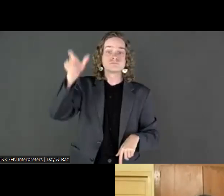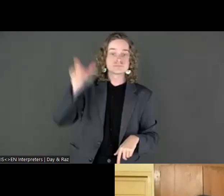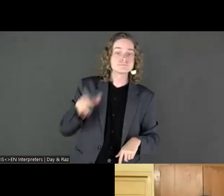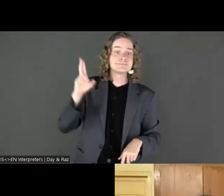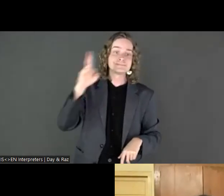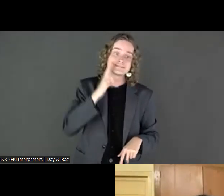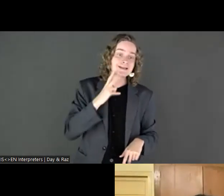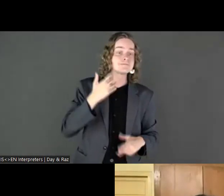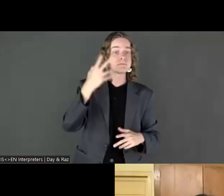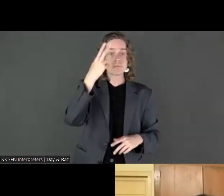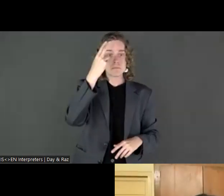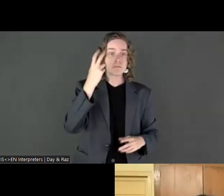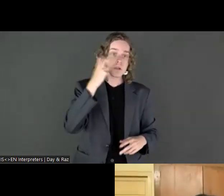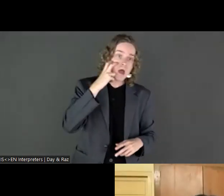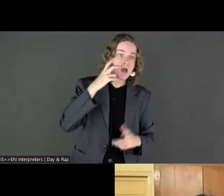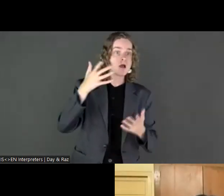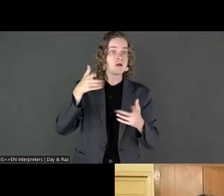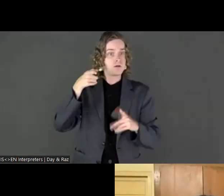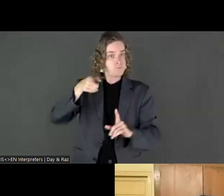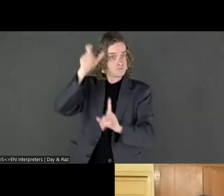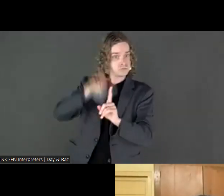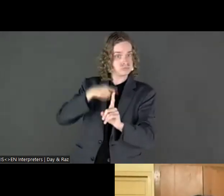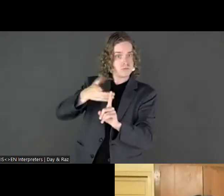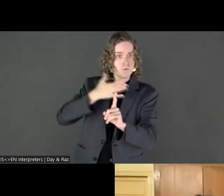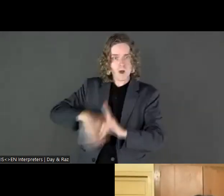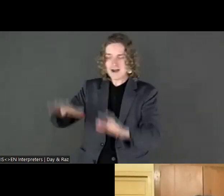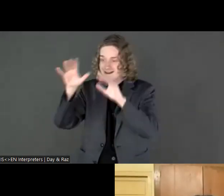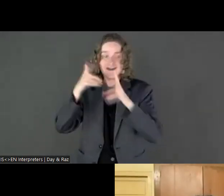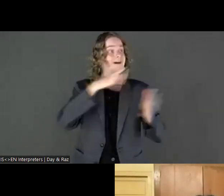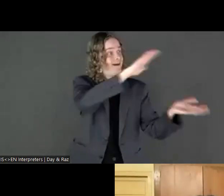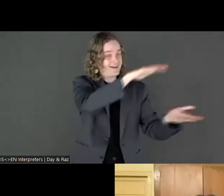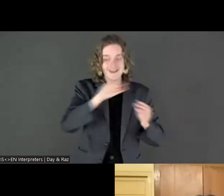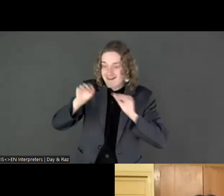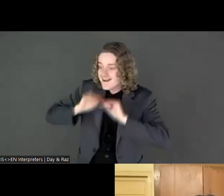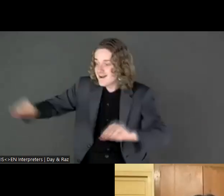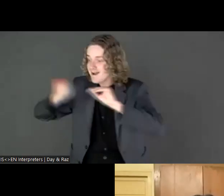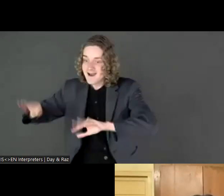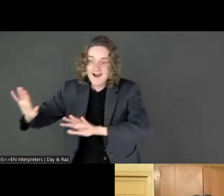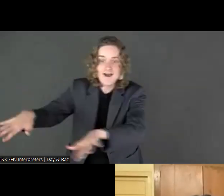you know, on encouraging the kinds of funding initiatives that that actually work to building